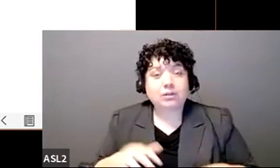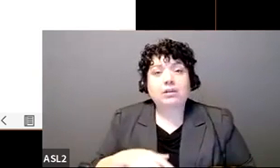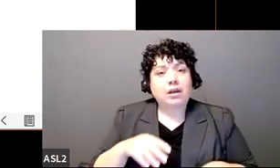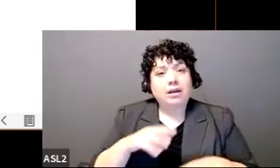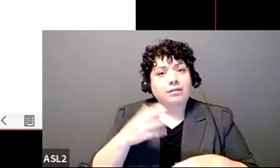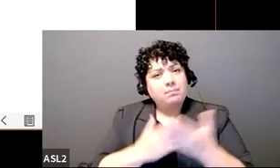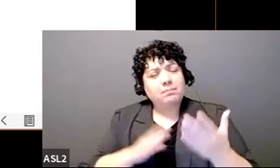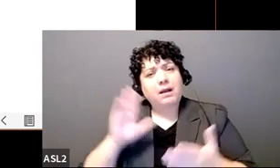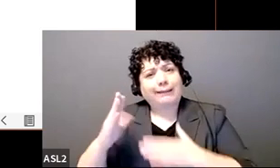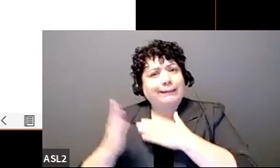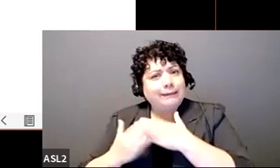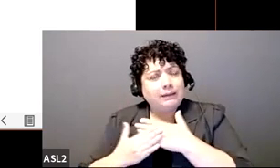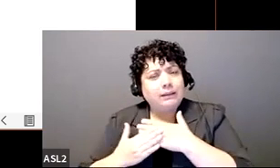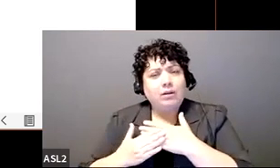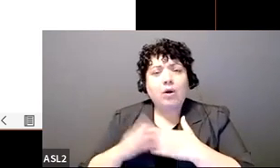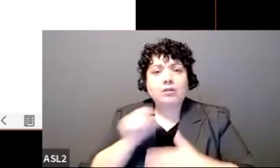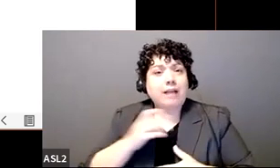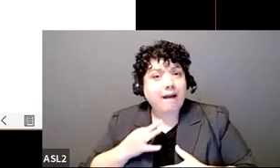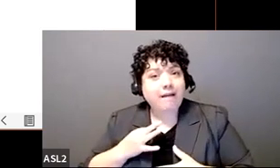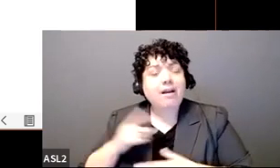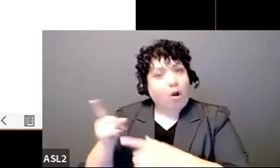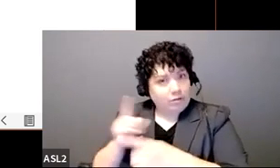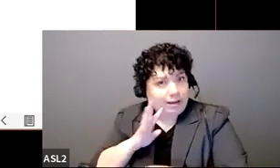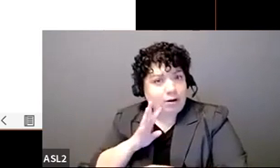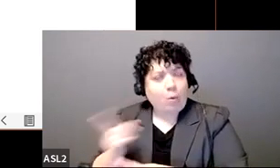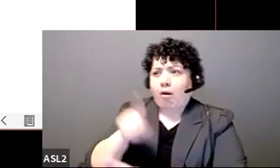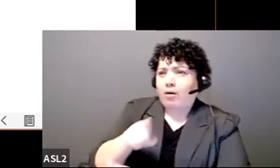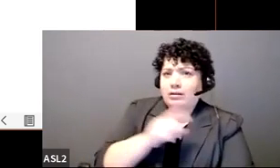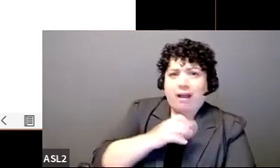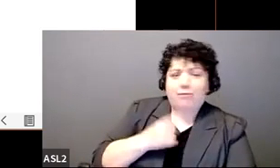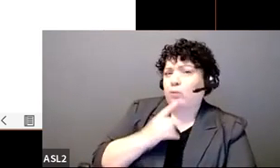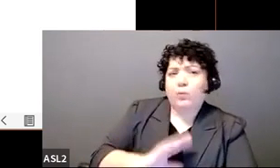they were getting from program staff they also reported feeling anxious particularly